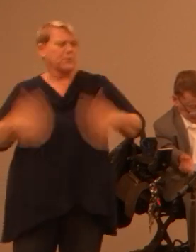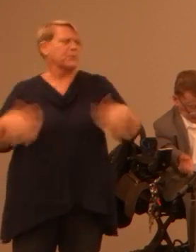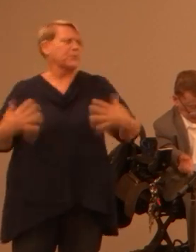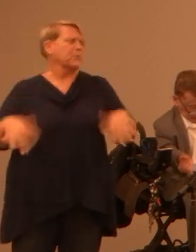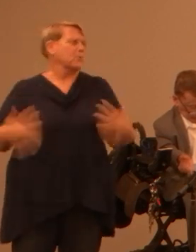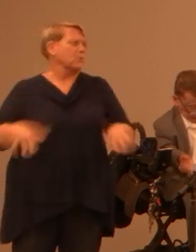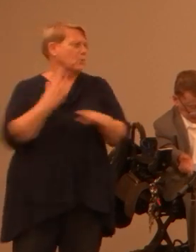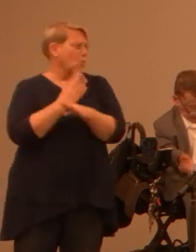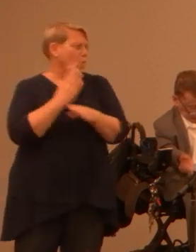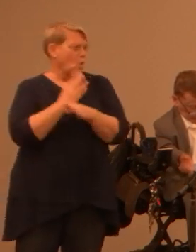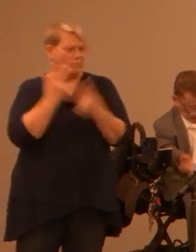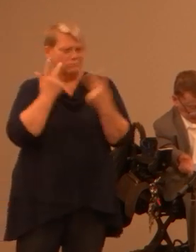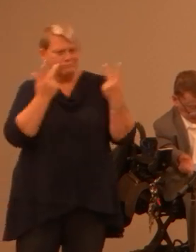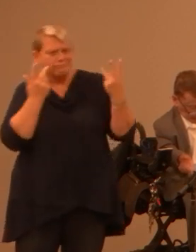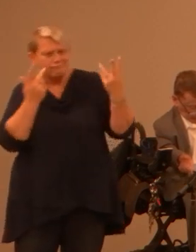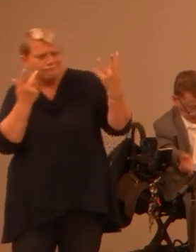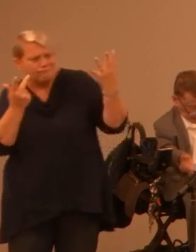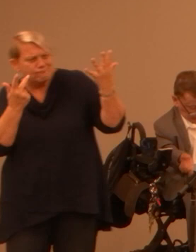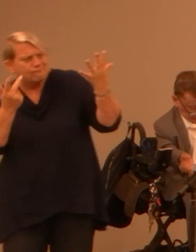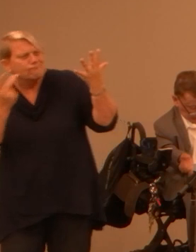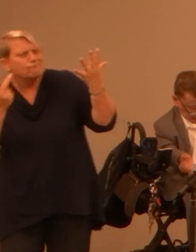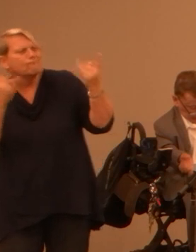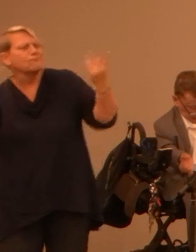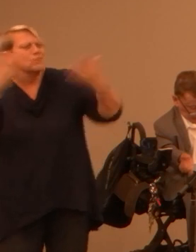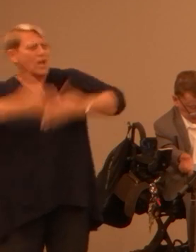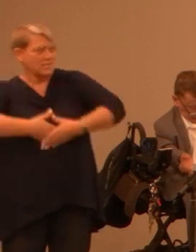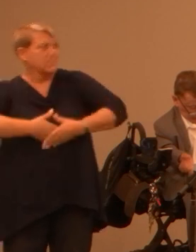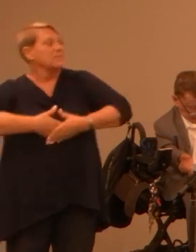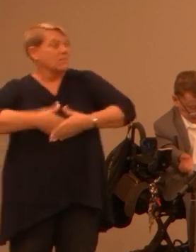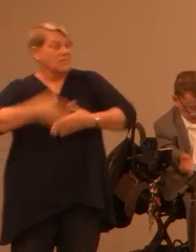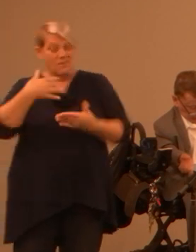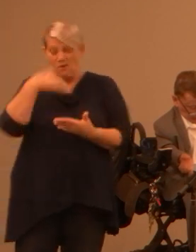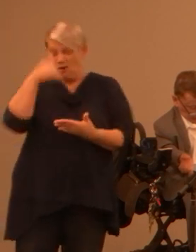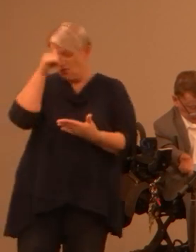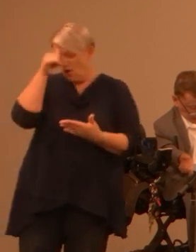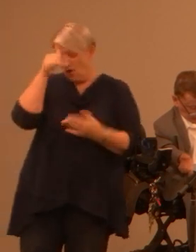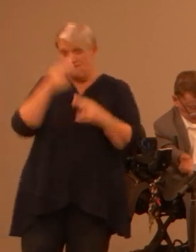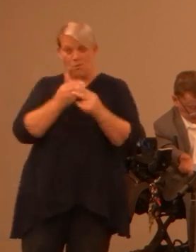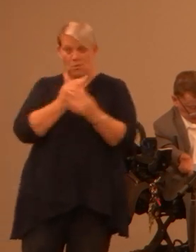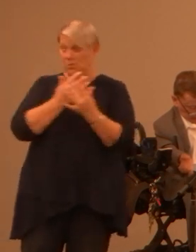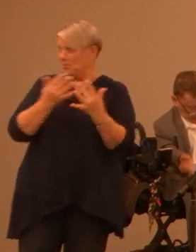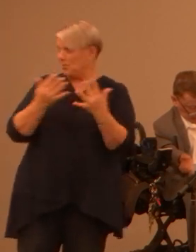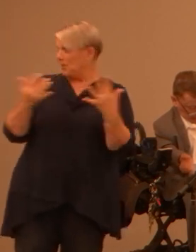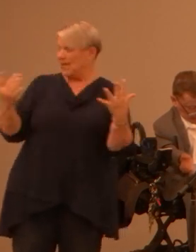has been showcased through this evening. I know that for many people in this room,